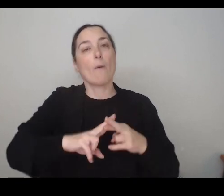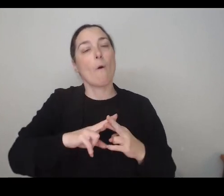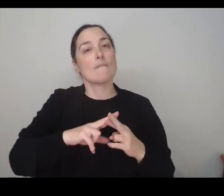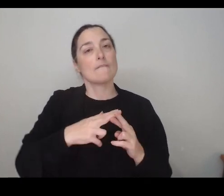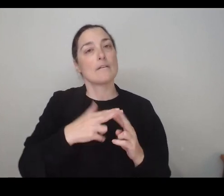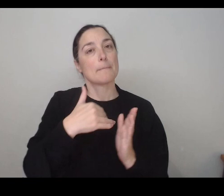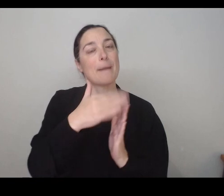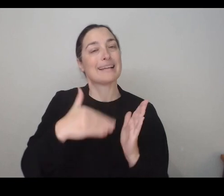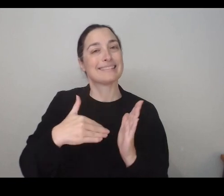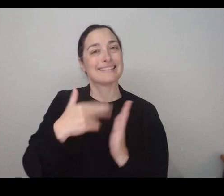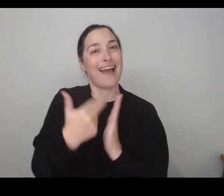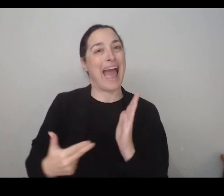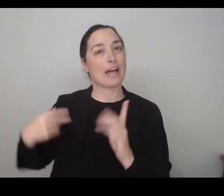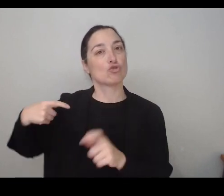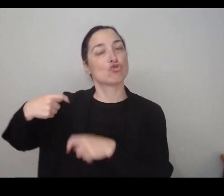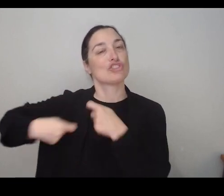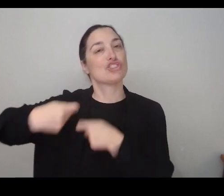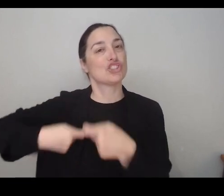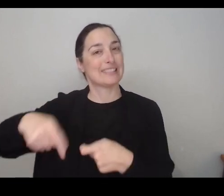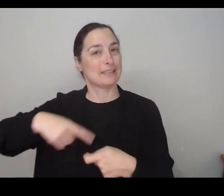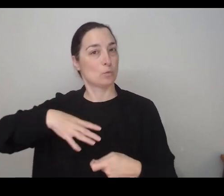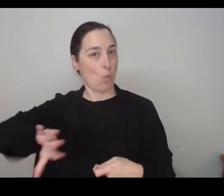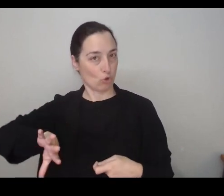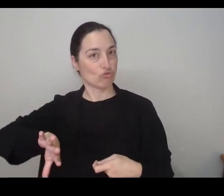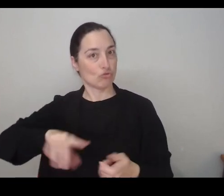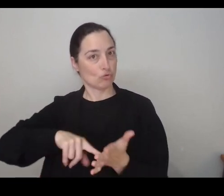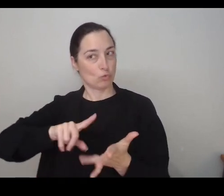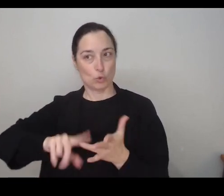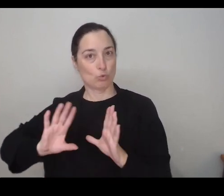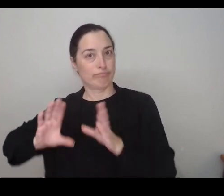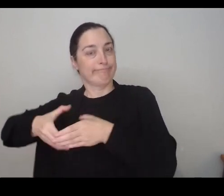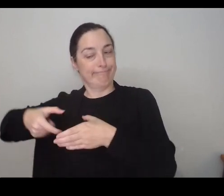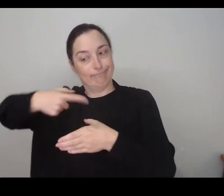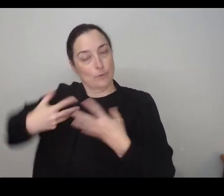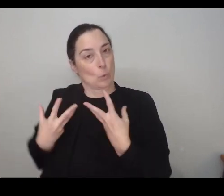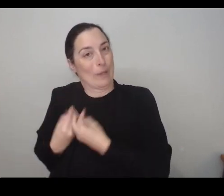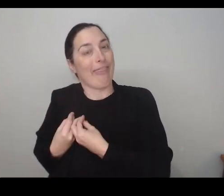how he wanted to be considered in a way. And the importance it was giving